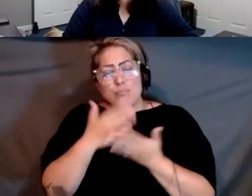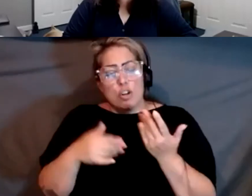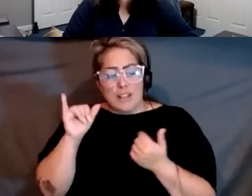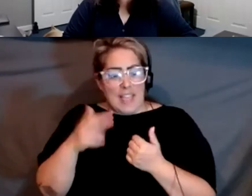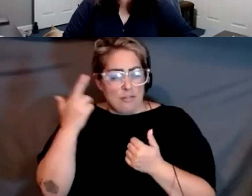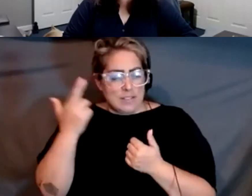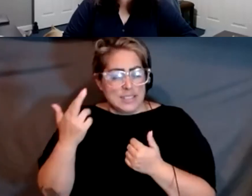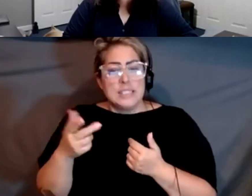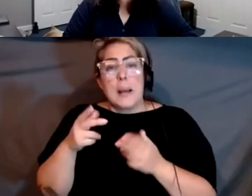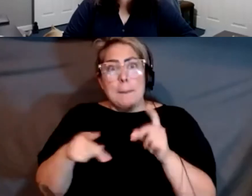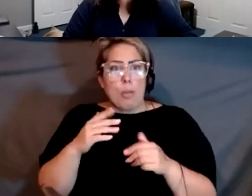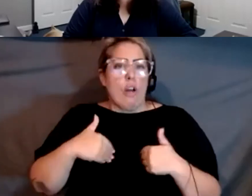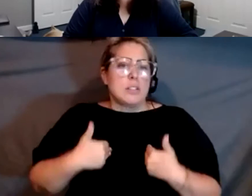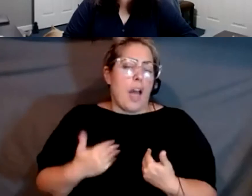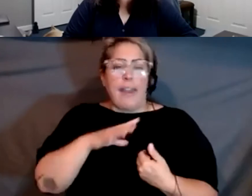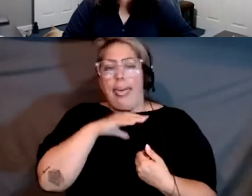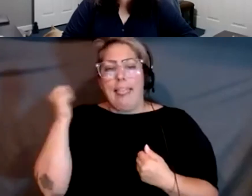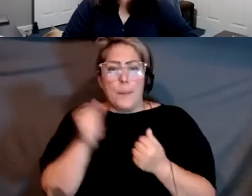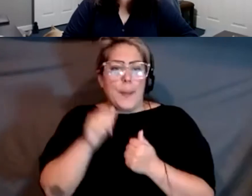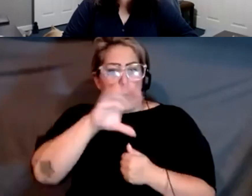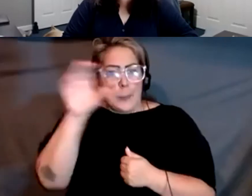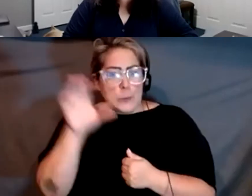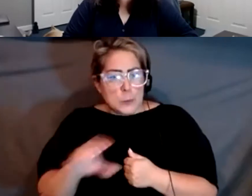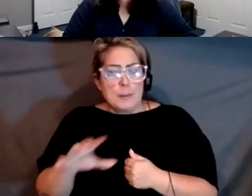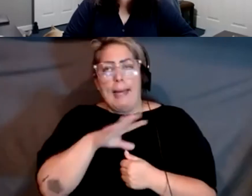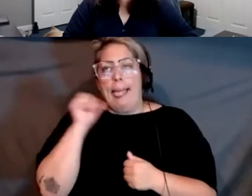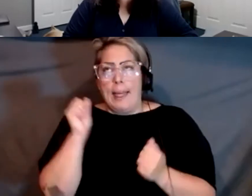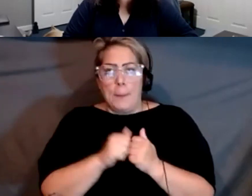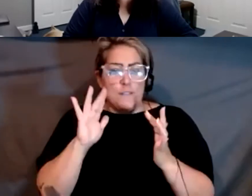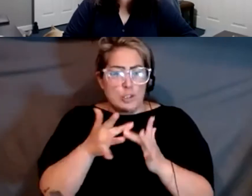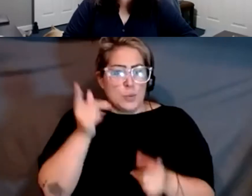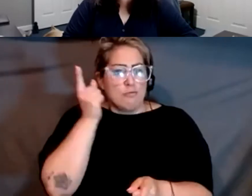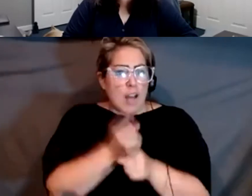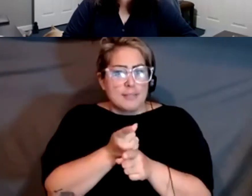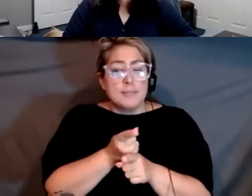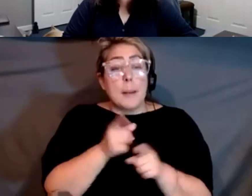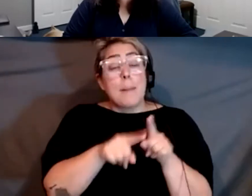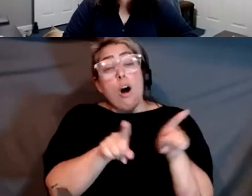and virtual that you are talking about but also how do we make